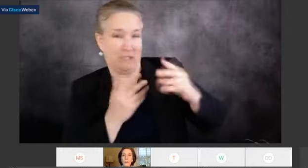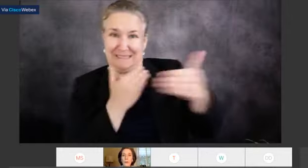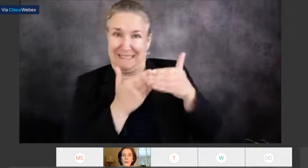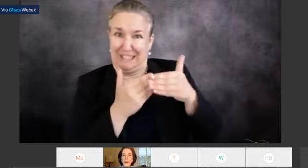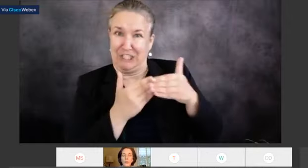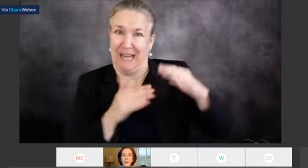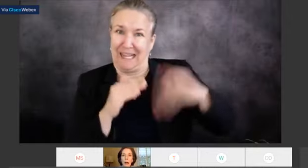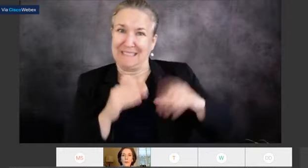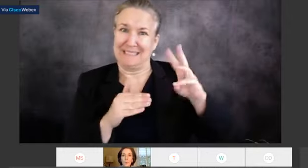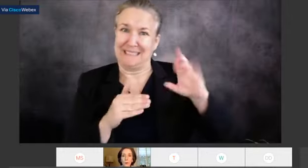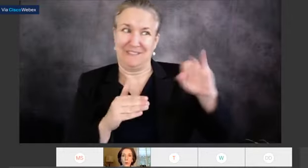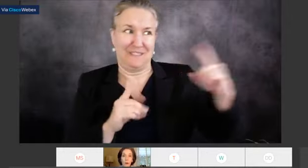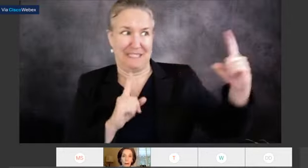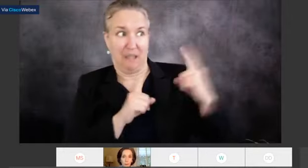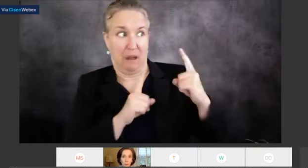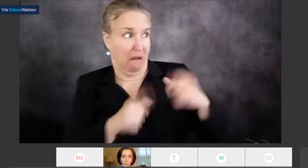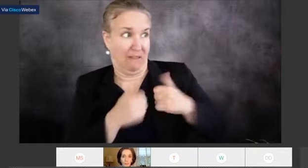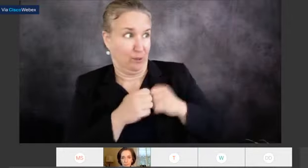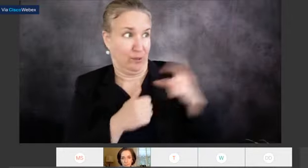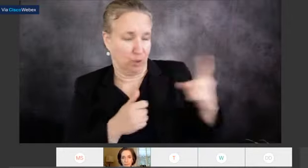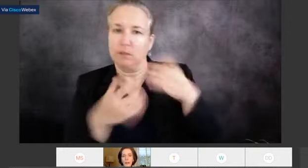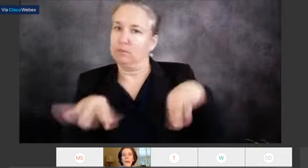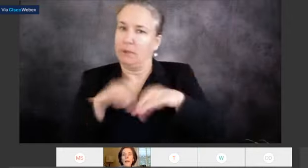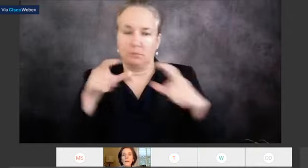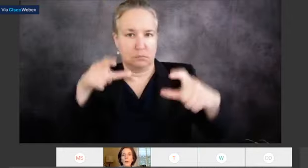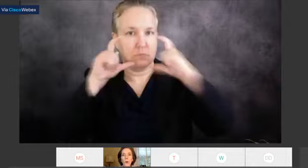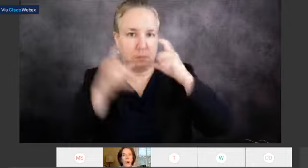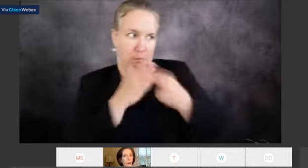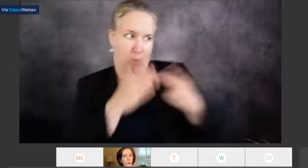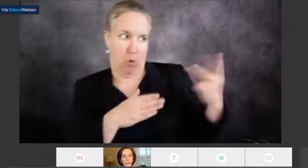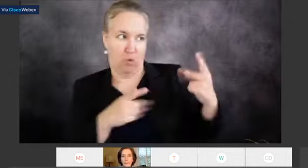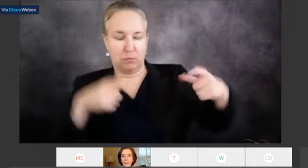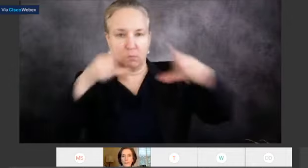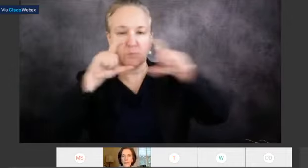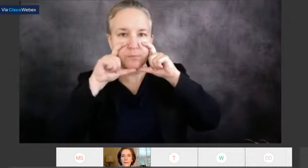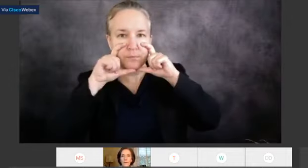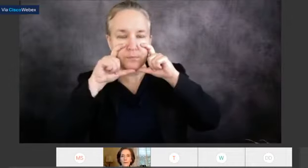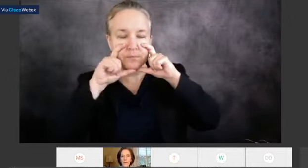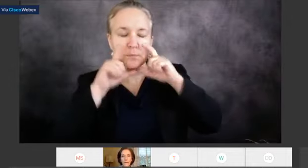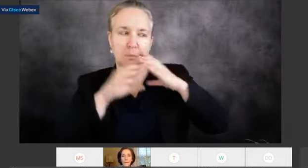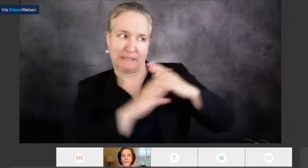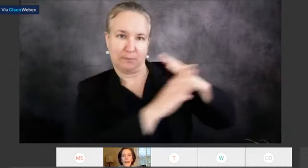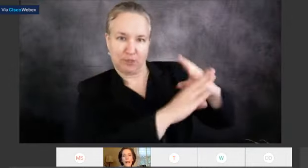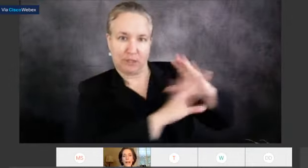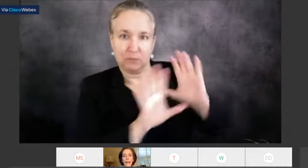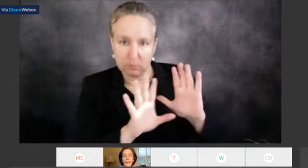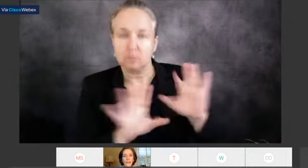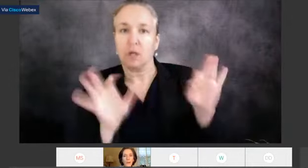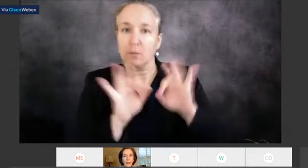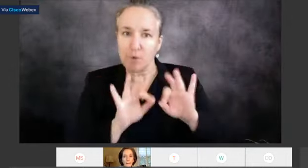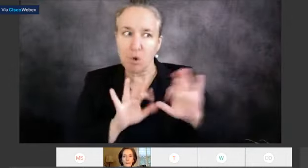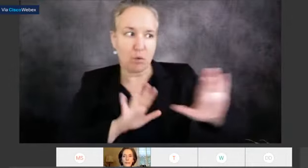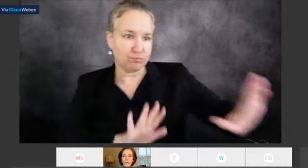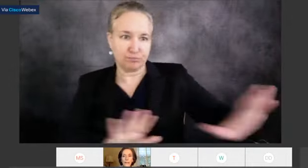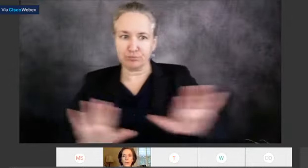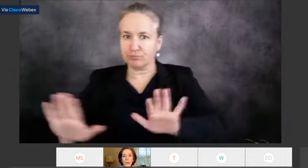people that are not from your household so always keep that six feet distance and keep your hands clean and away from